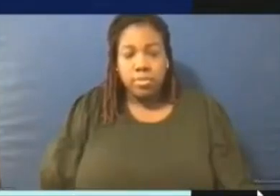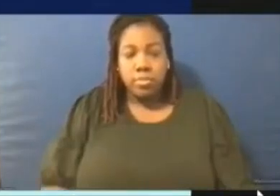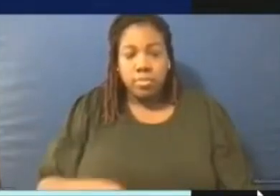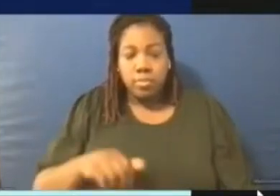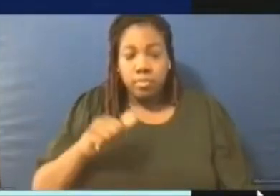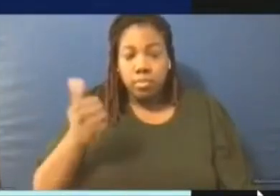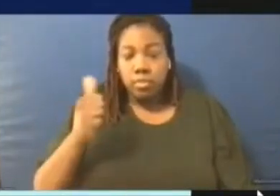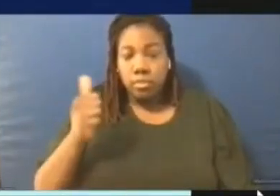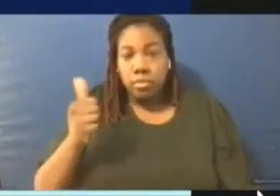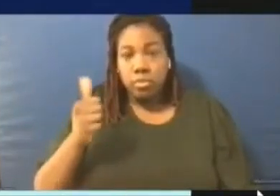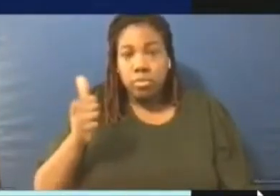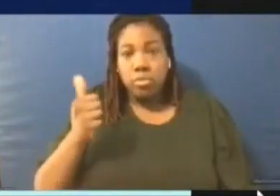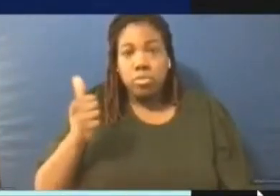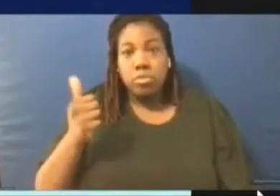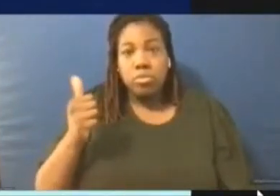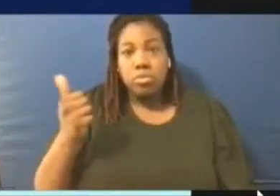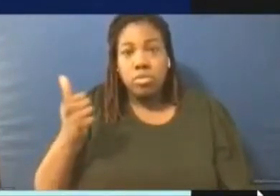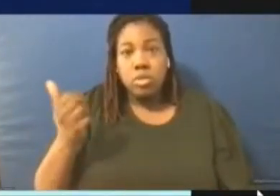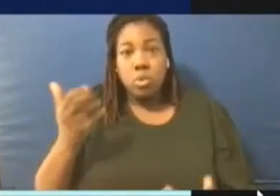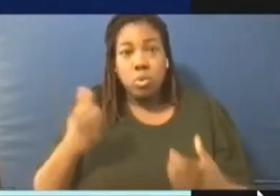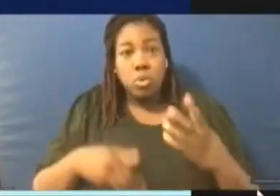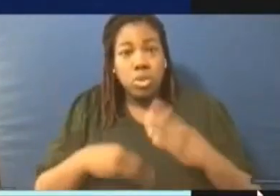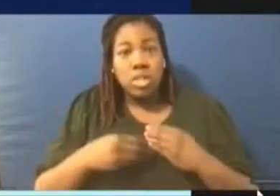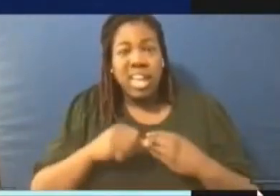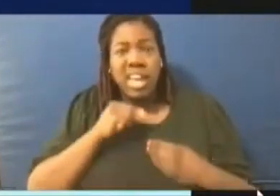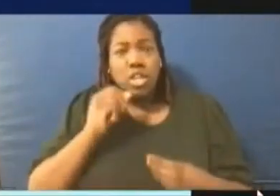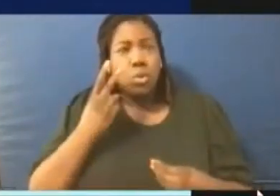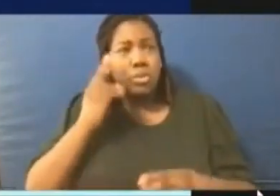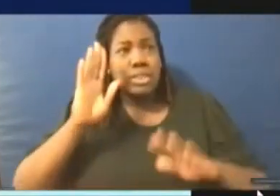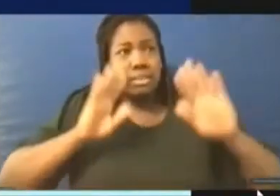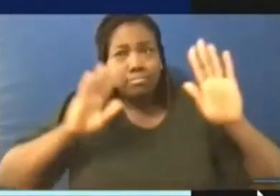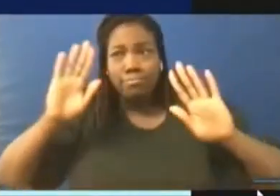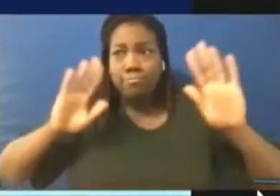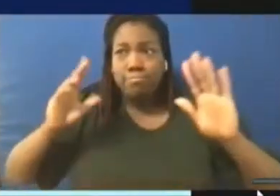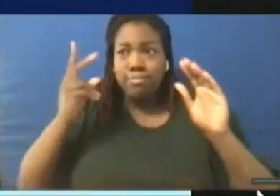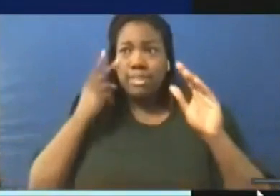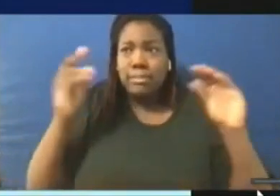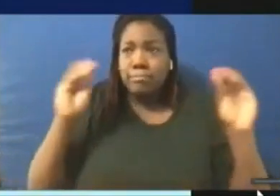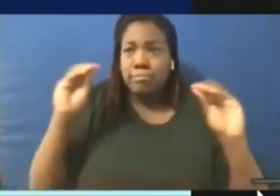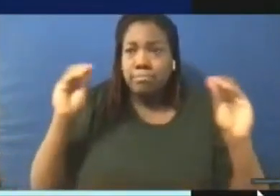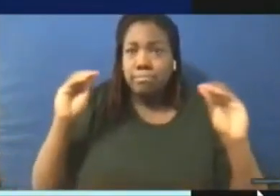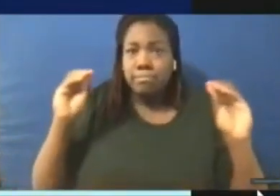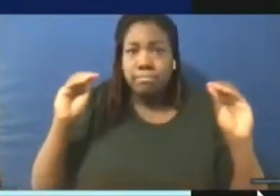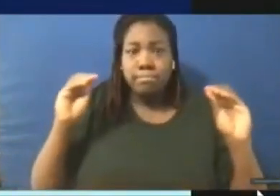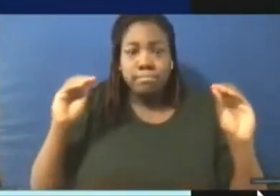I do not see hands from any of your other subcommittee members, I think.